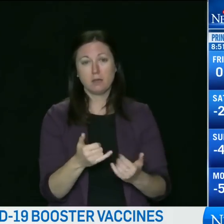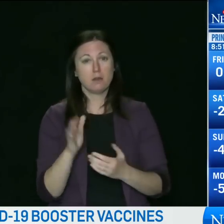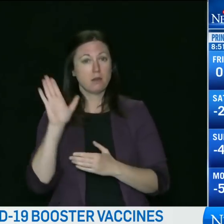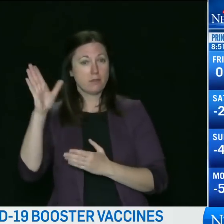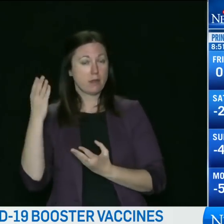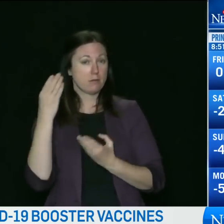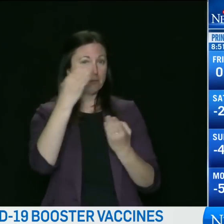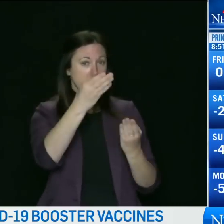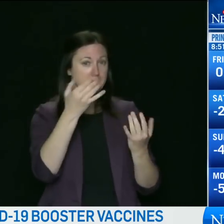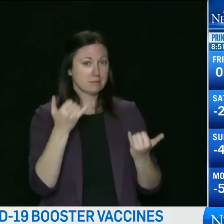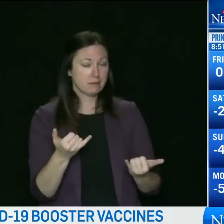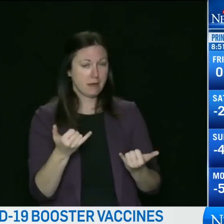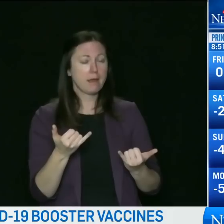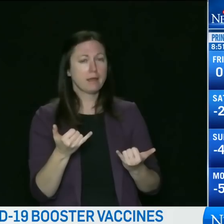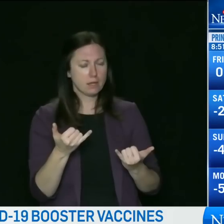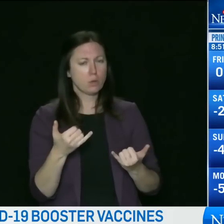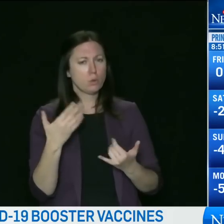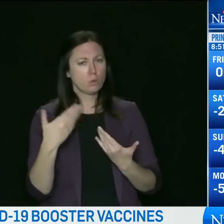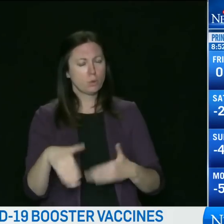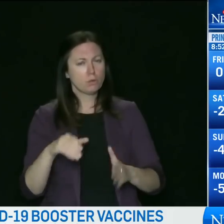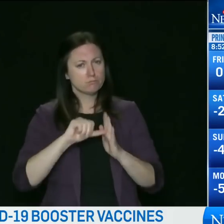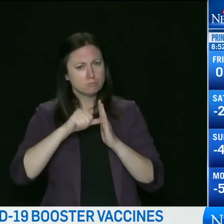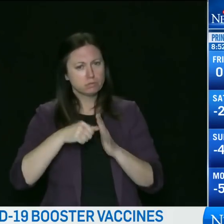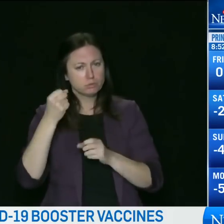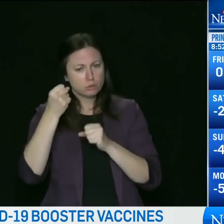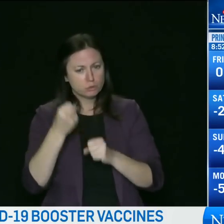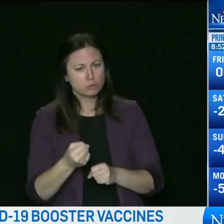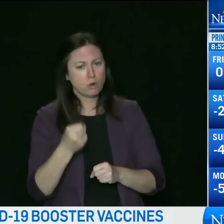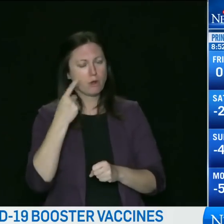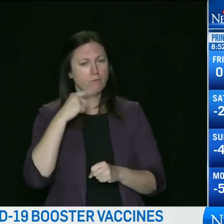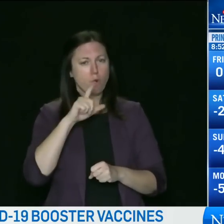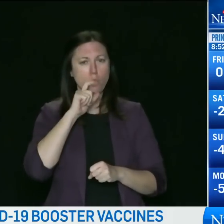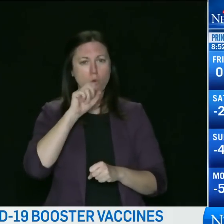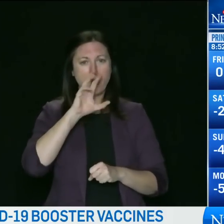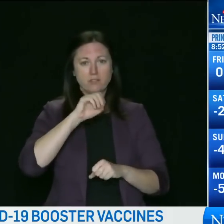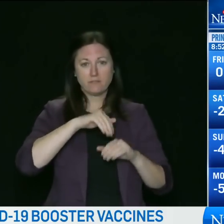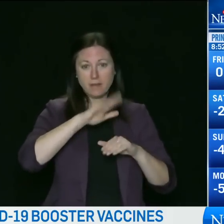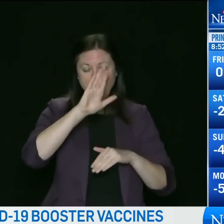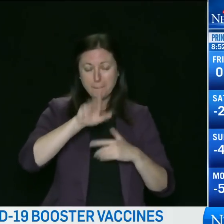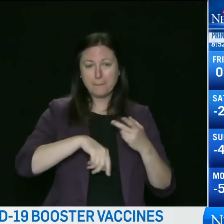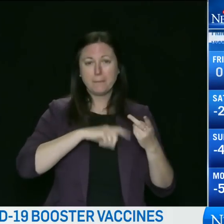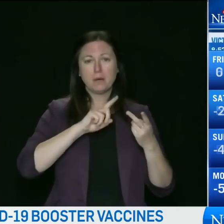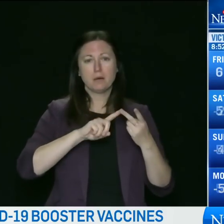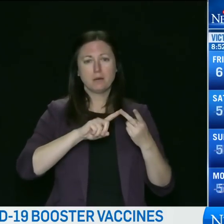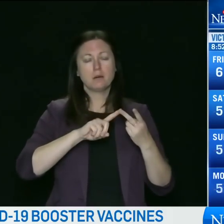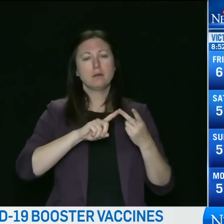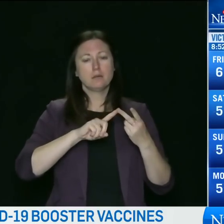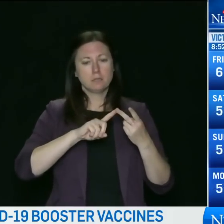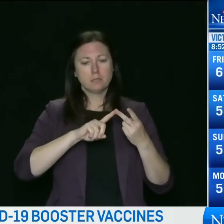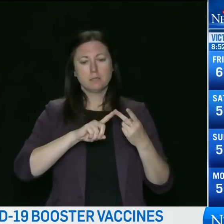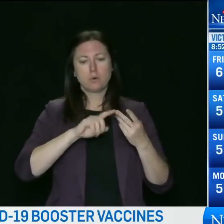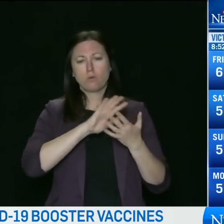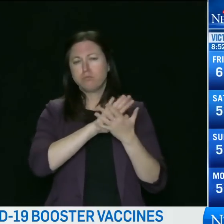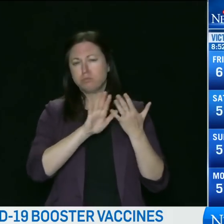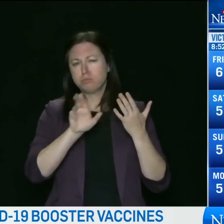HIGHEST RISK GROUPS. SO EVEN TODAY'S RECOMMENDATION IS -- HAS A STRONG